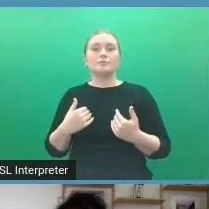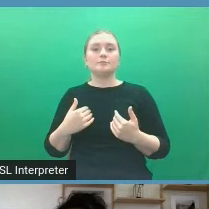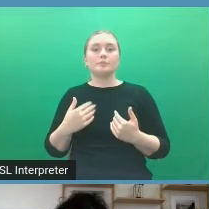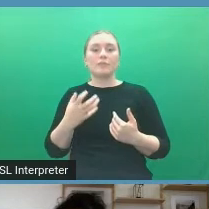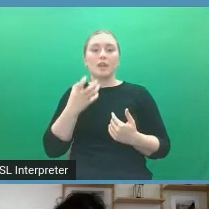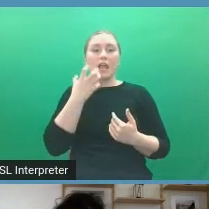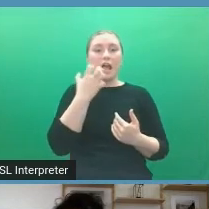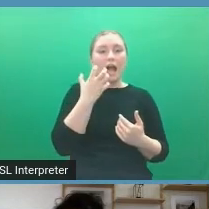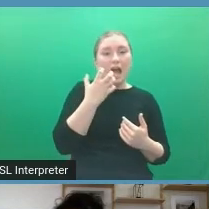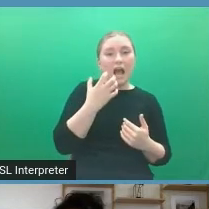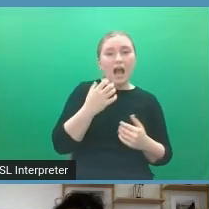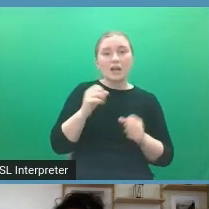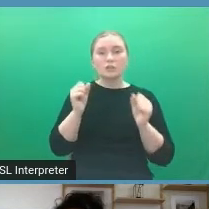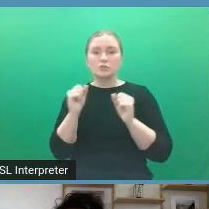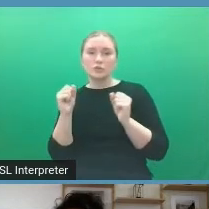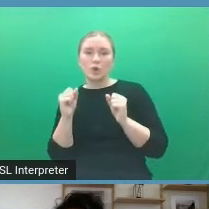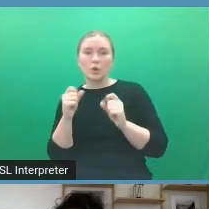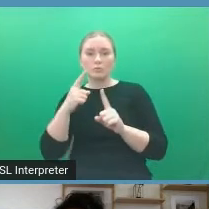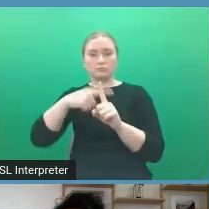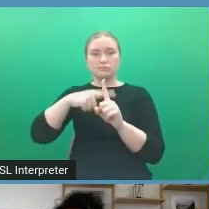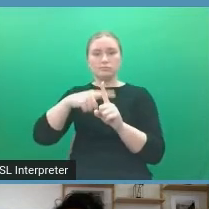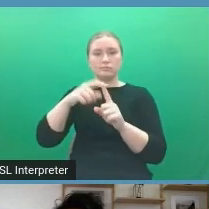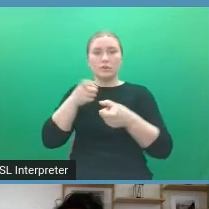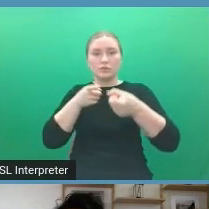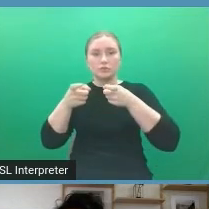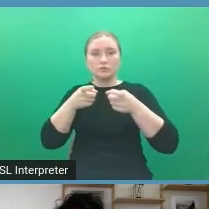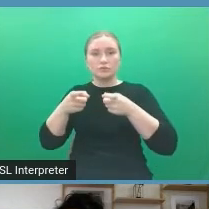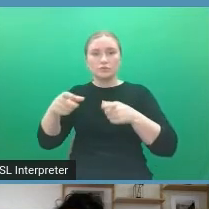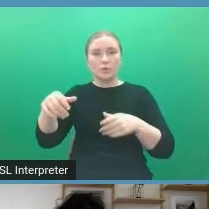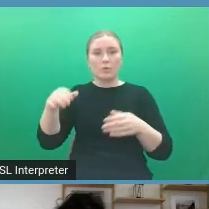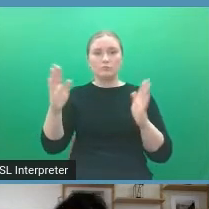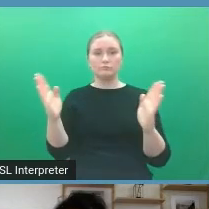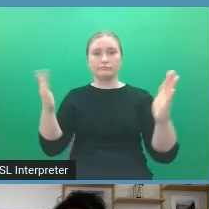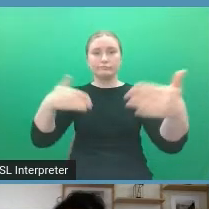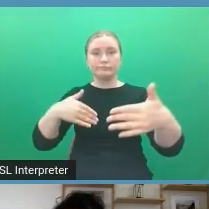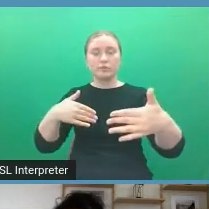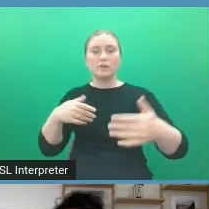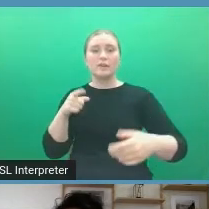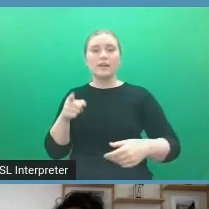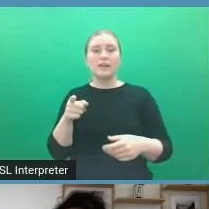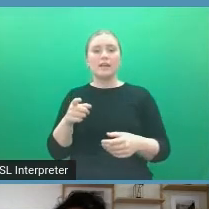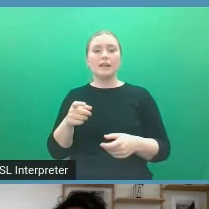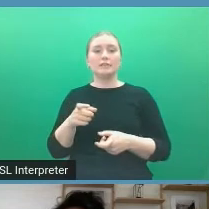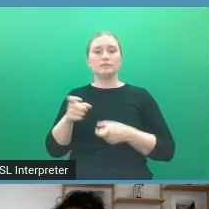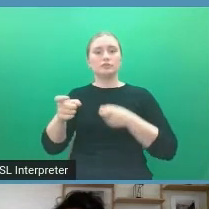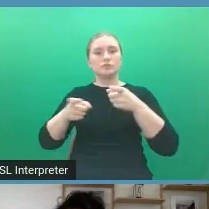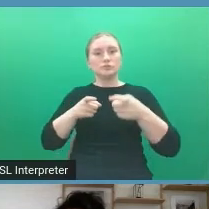restricted by the low light conditions, by the humidity and temperature control, and you know you